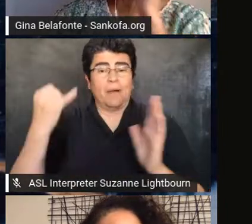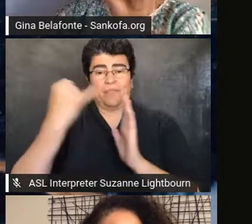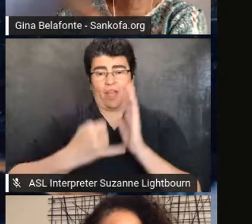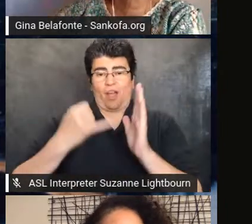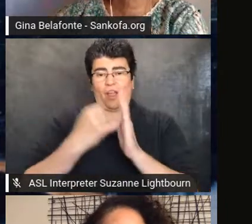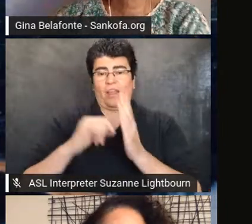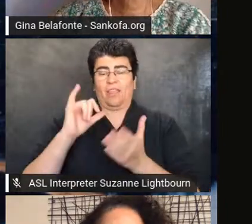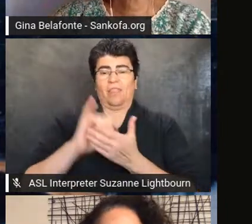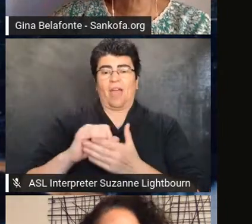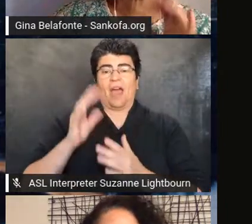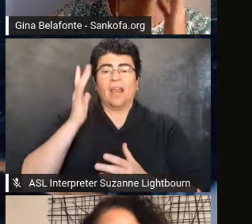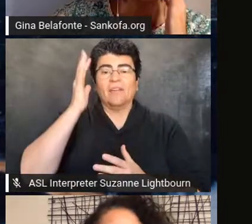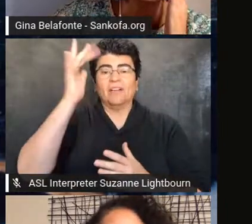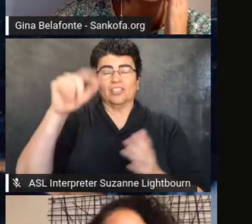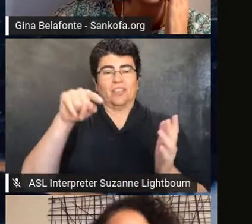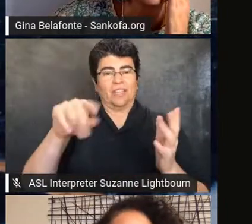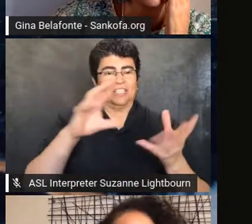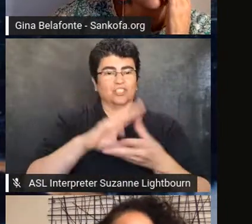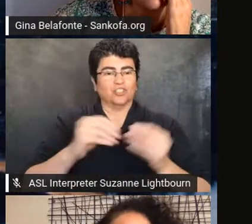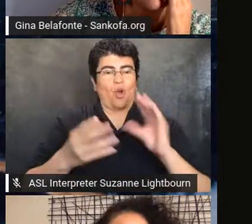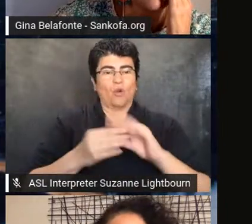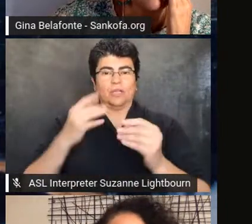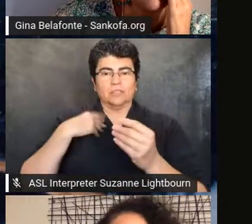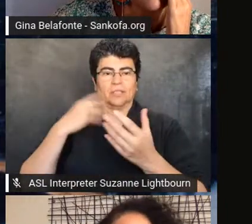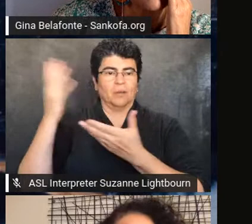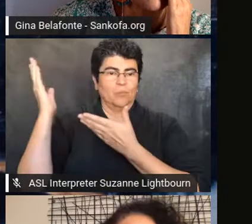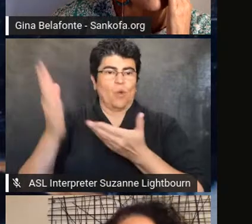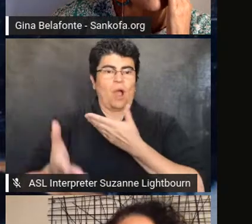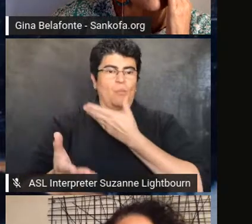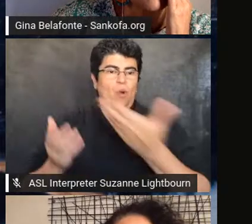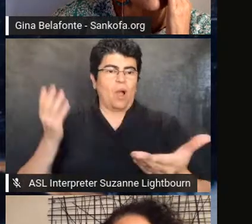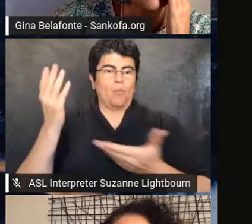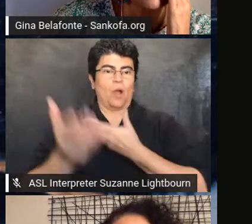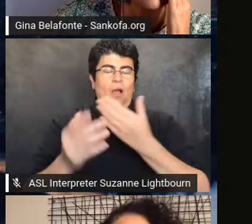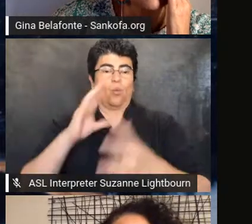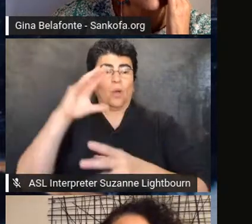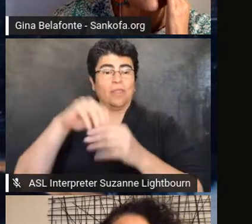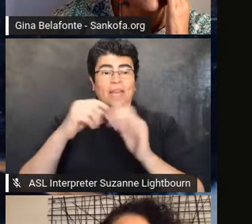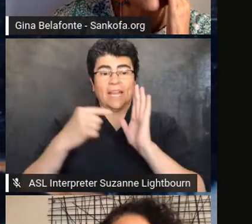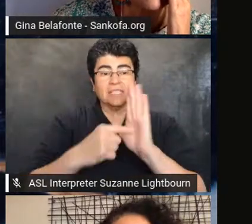eventually the stories came forth within the exhibit as well as the website,